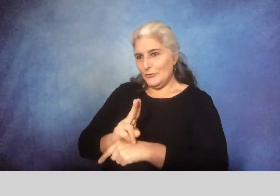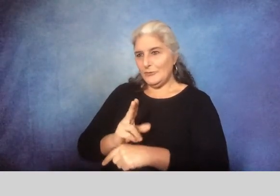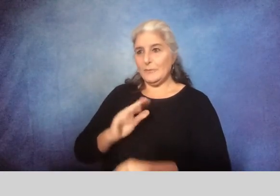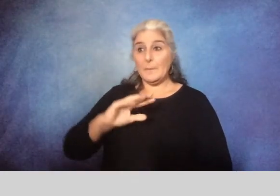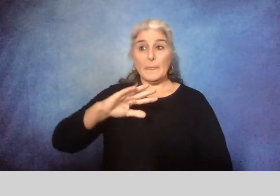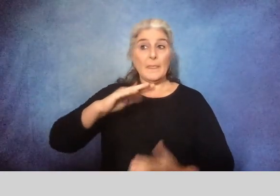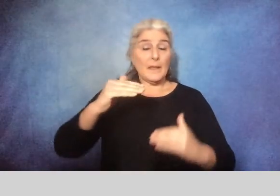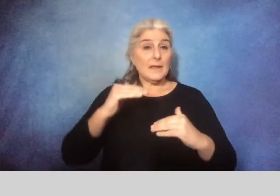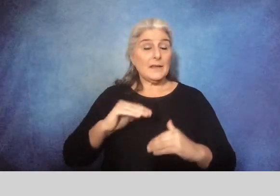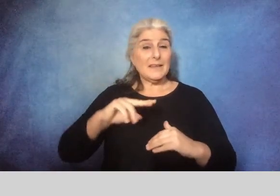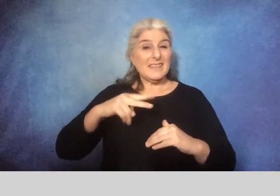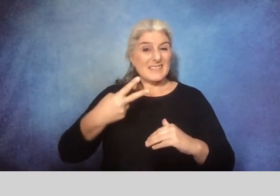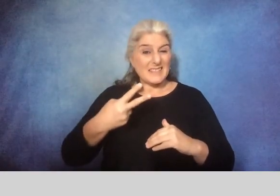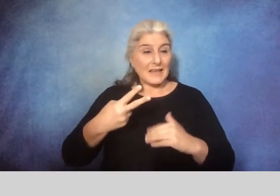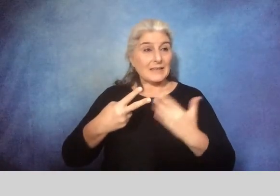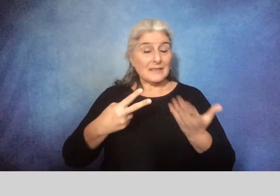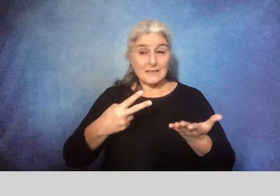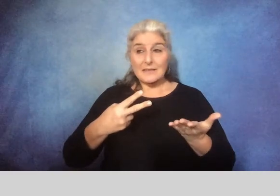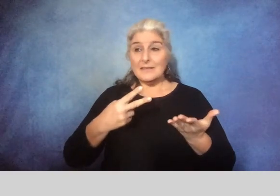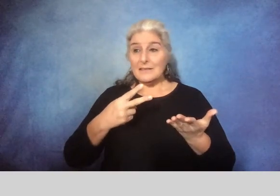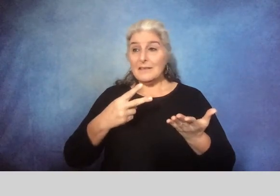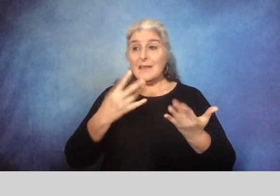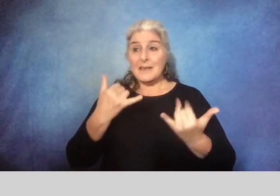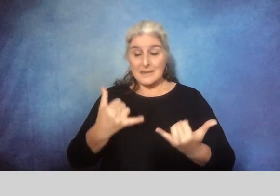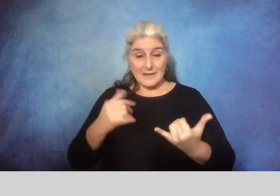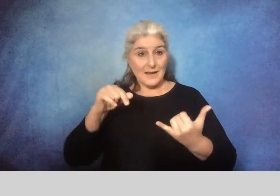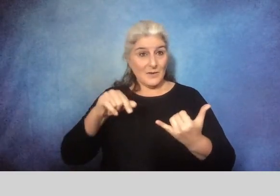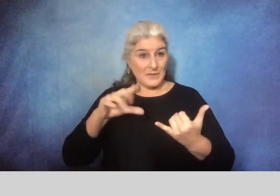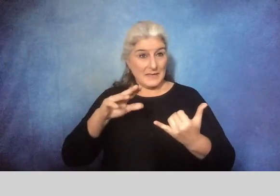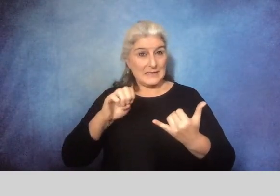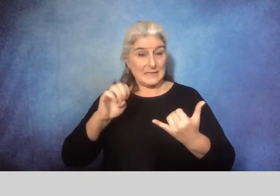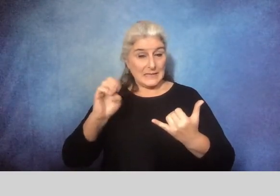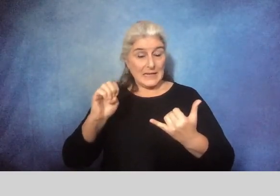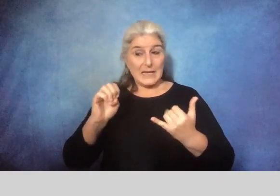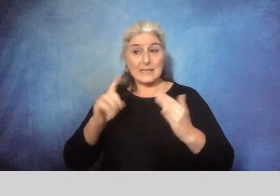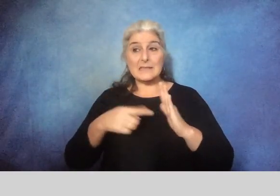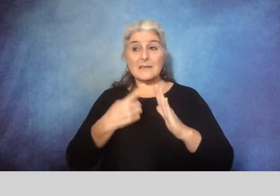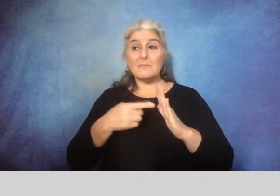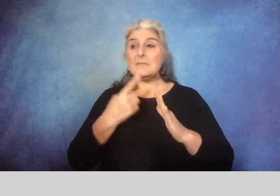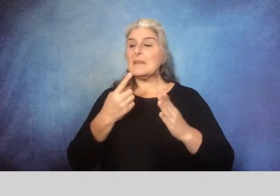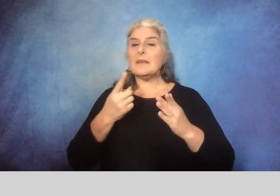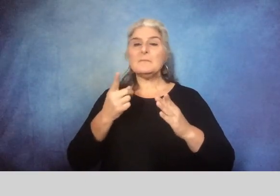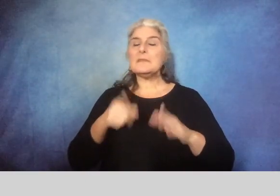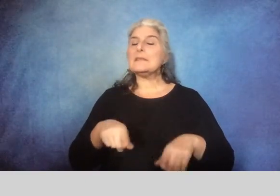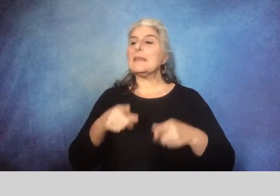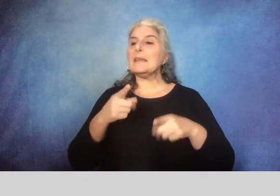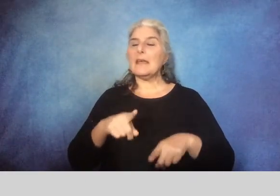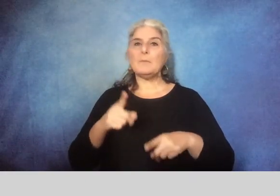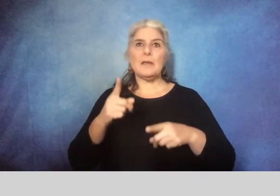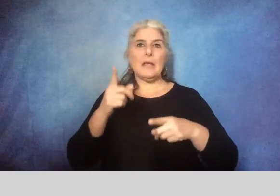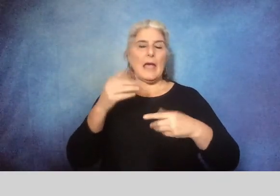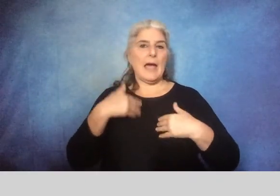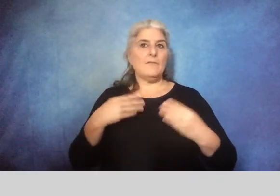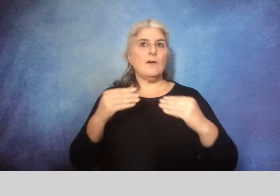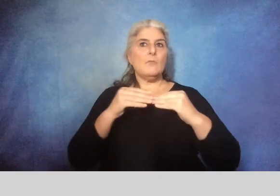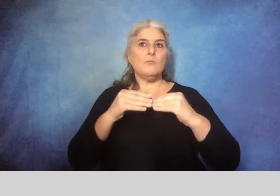now the scales can go into a scenario that there are more than three plugins- let's say there are